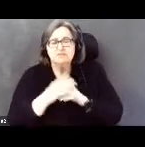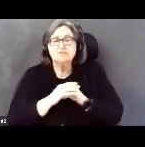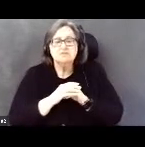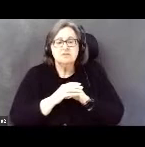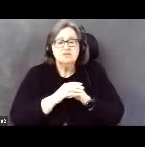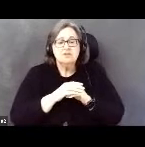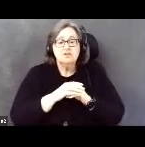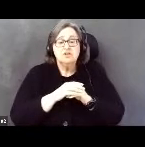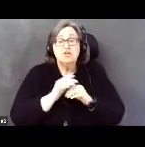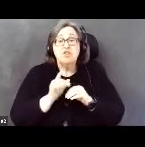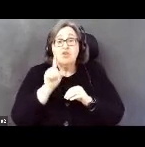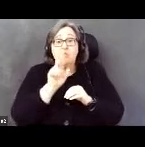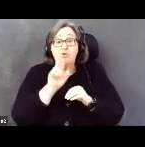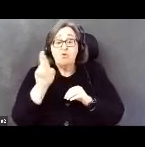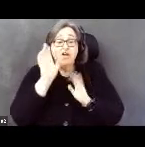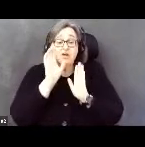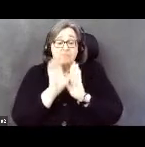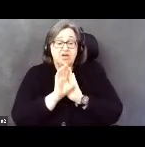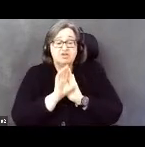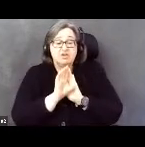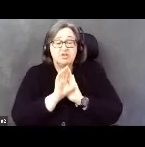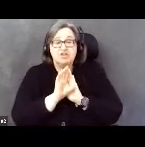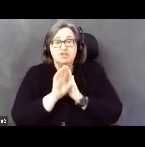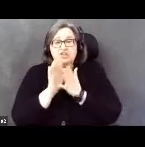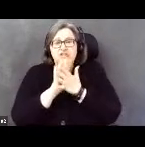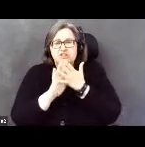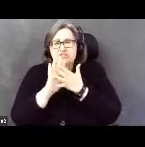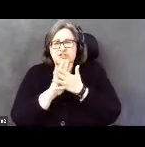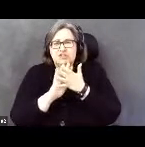of the upper right is a histology,